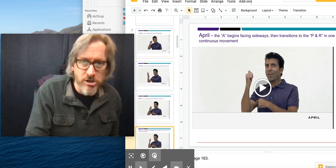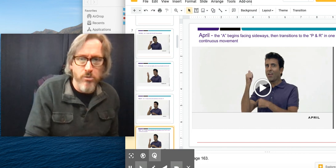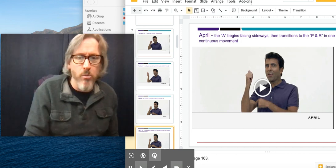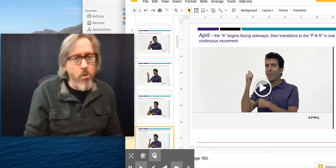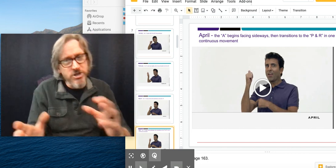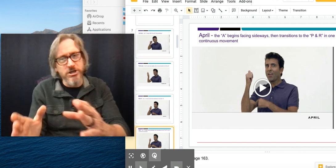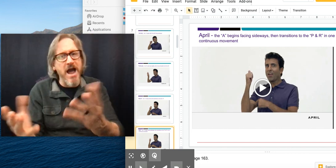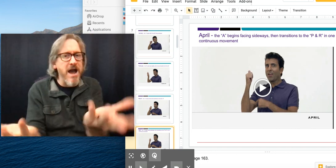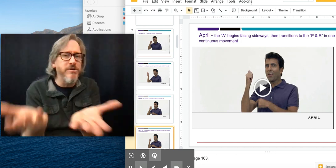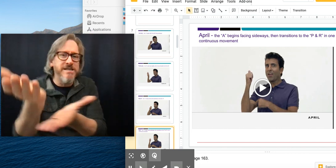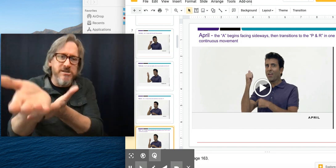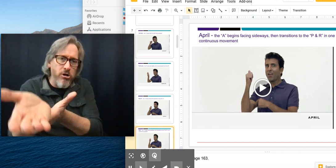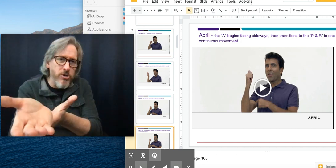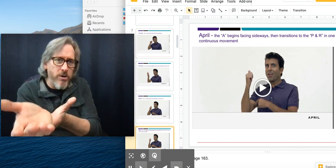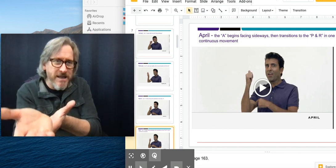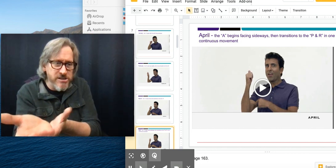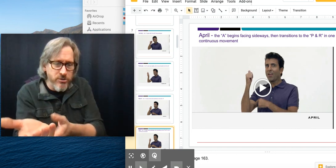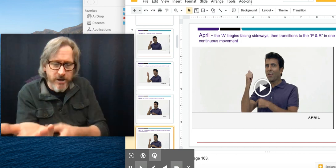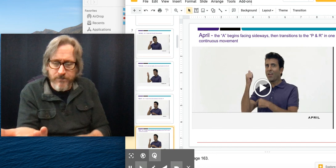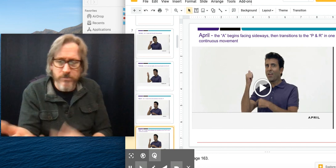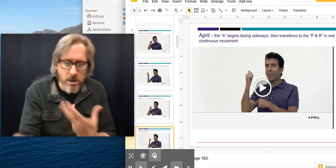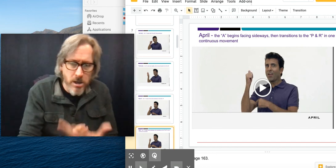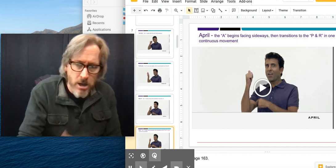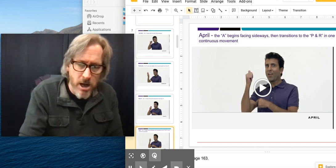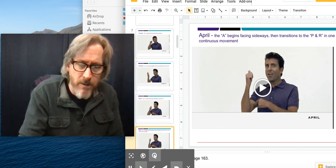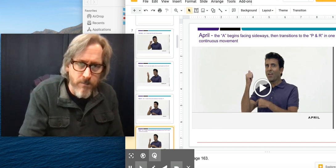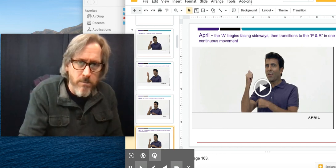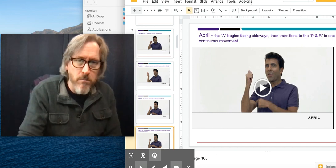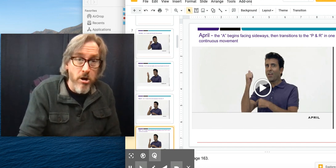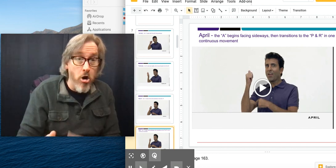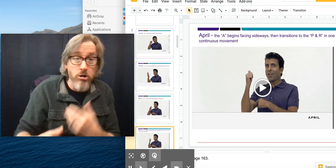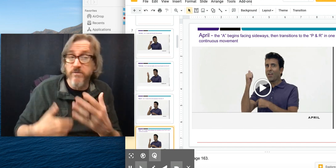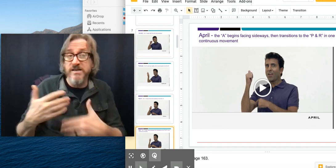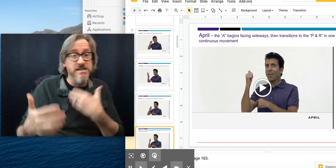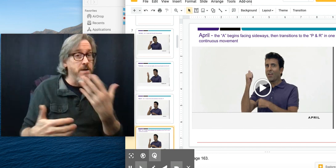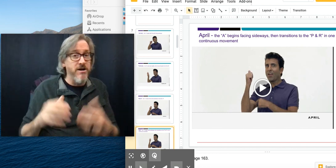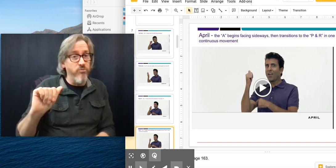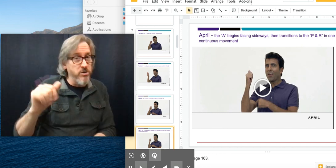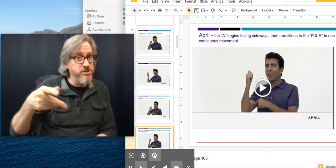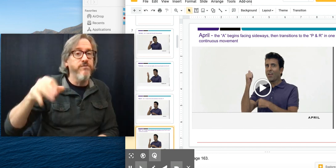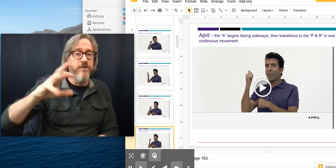so watch I would say start with what he's doing um all of these come out of once you've